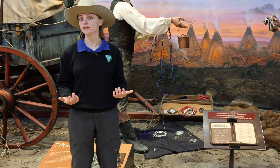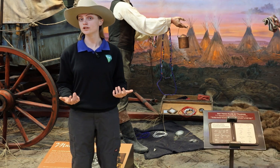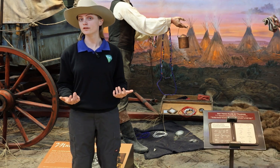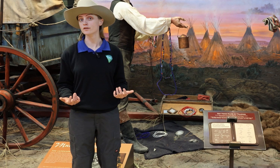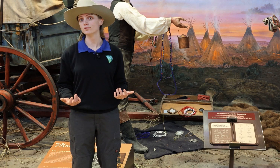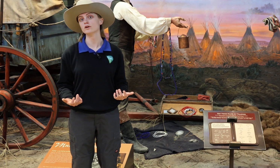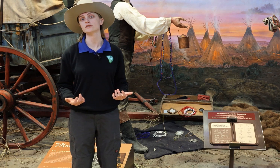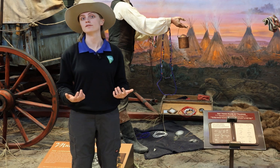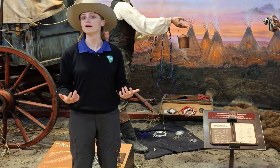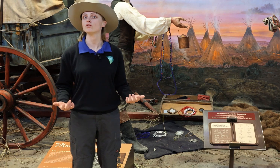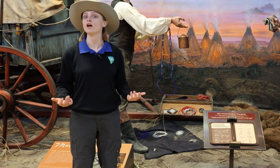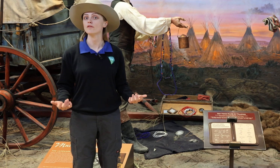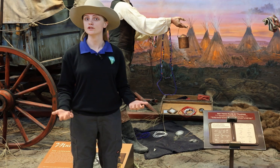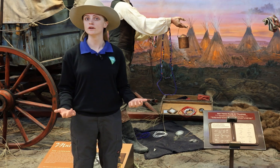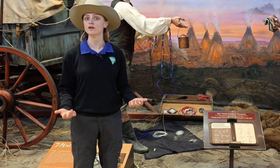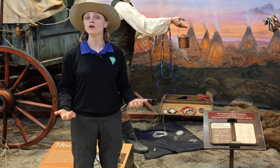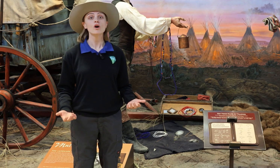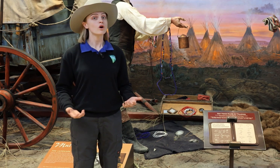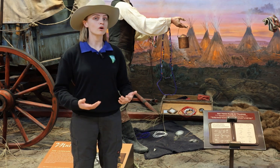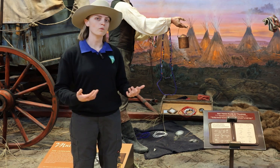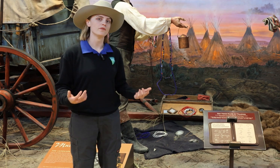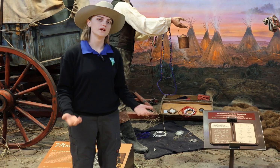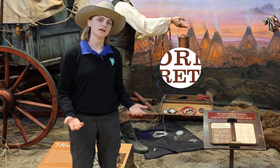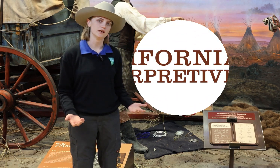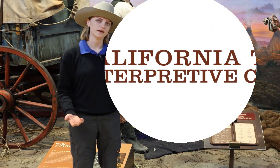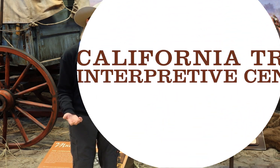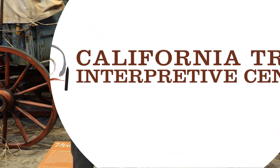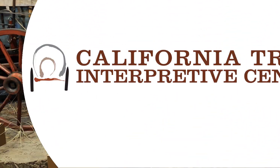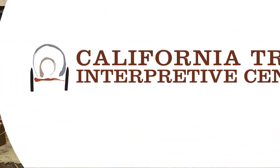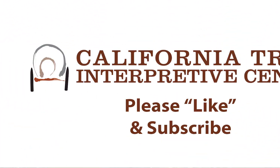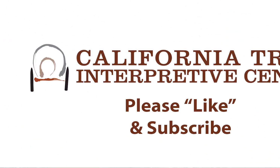with each other for survival on the Trail or what they needed.